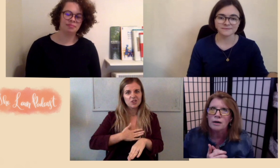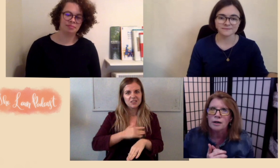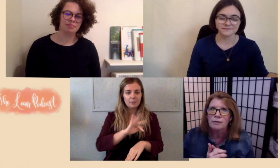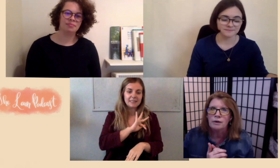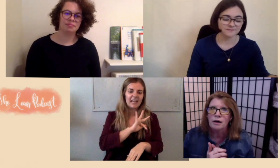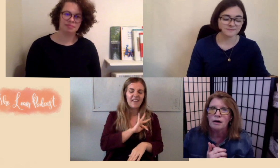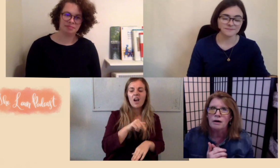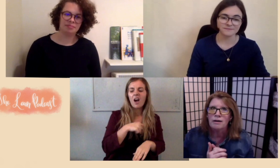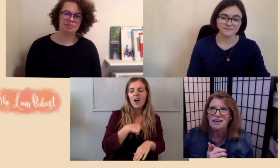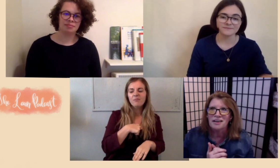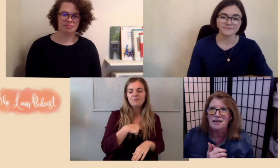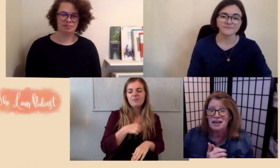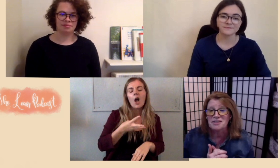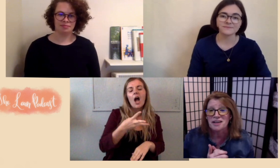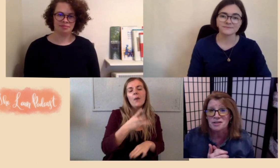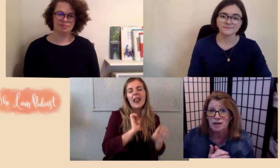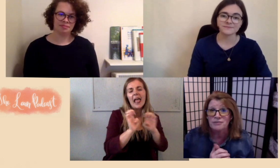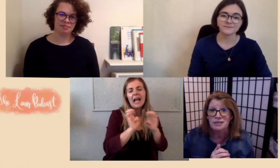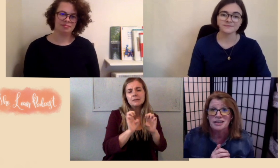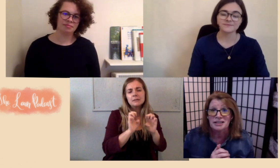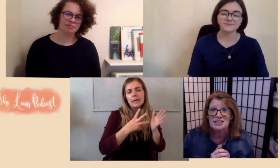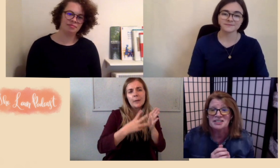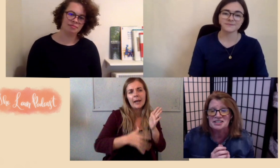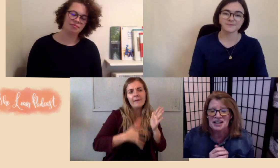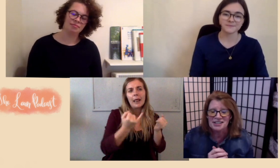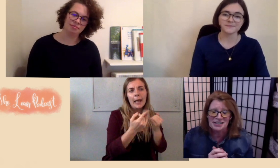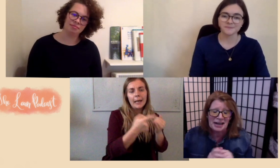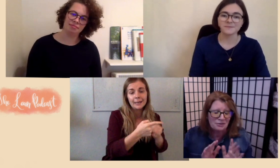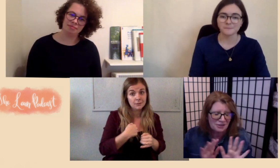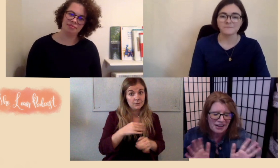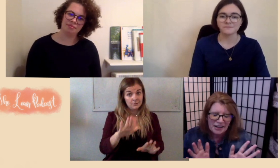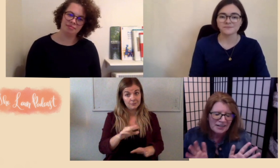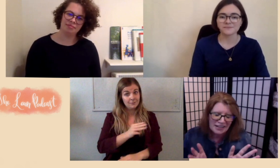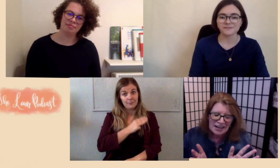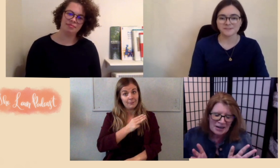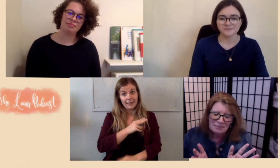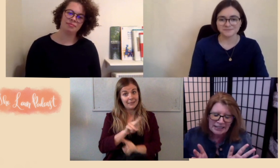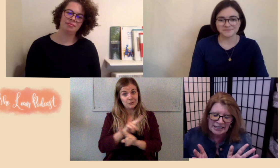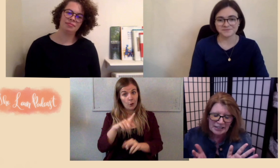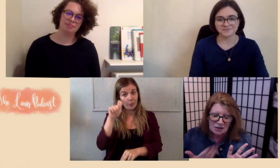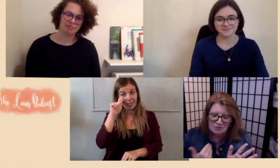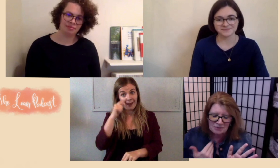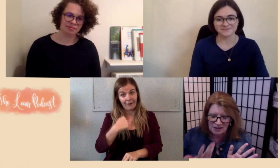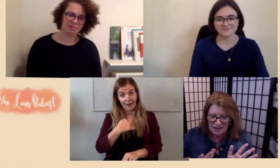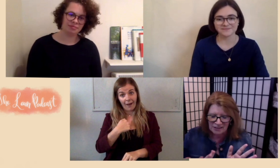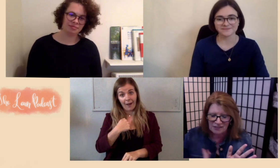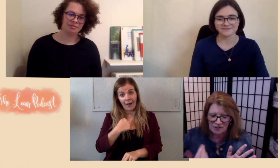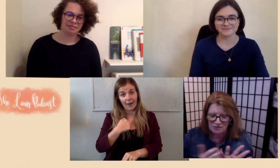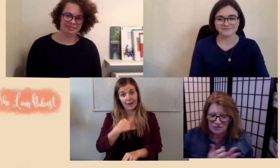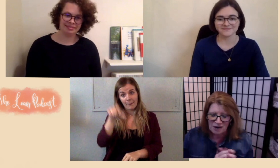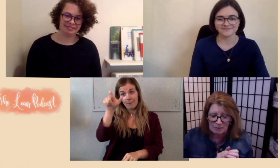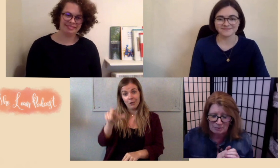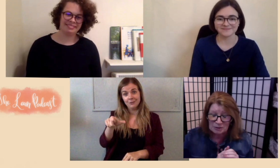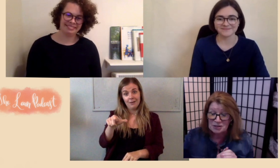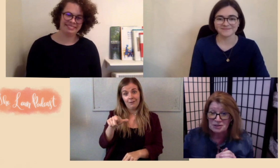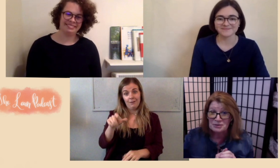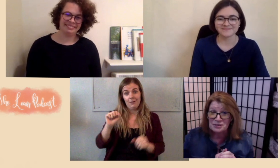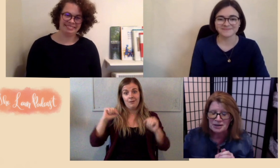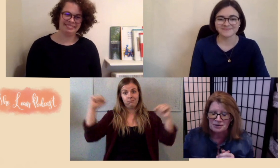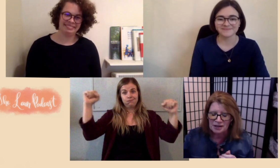Now, please don't think that, therefore, I'm a person who is out there with some sort of exercise discipline and regimen.